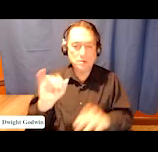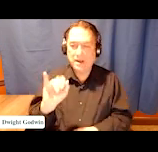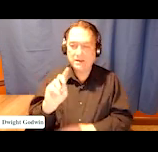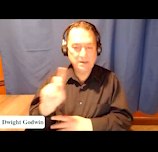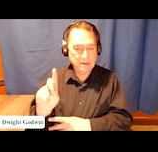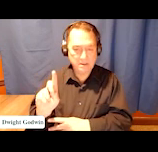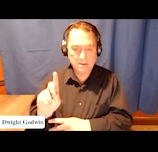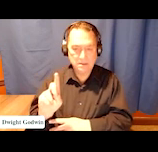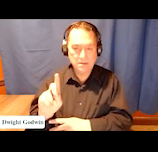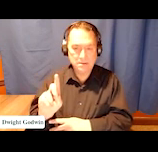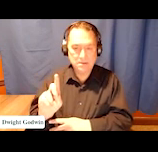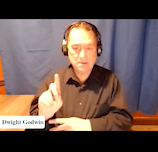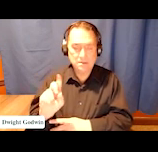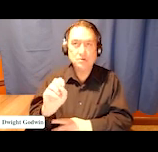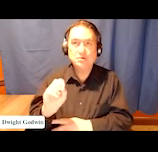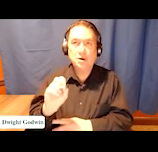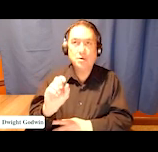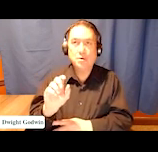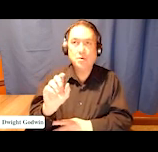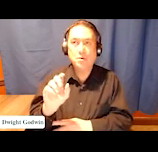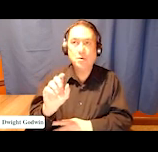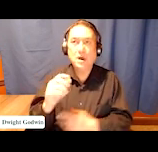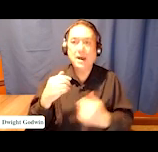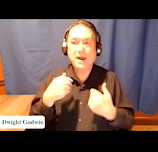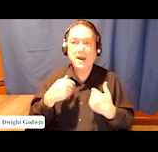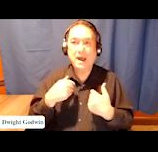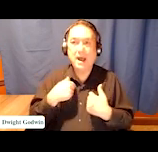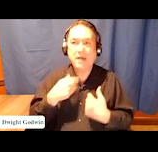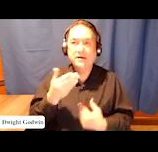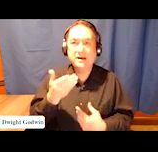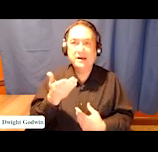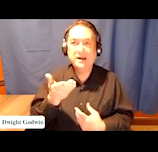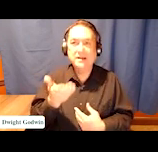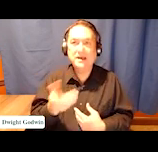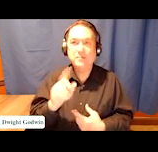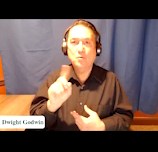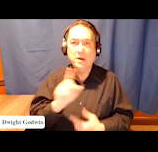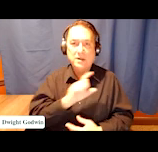Therefore, having them where there is police response